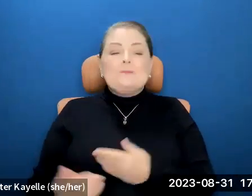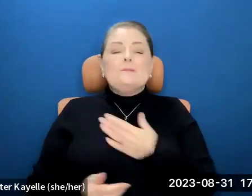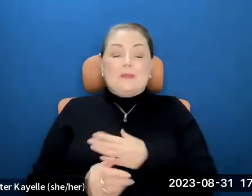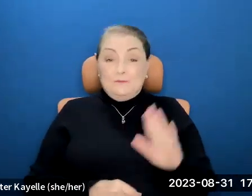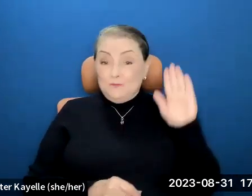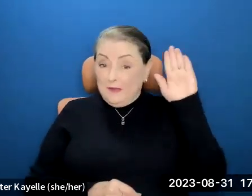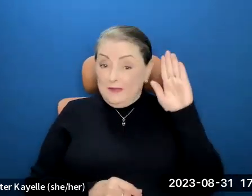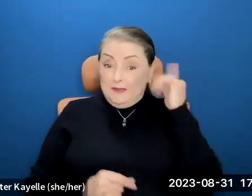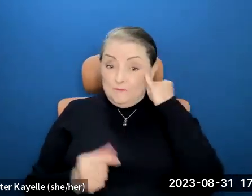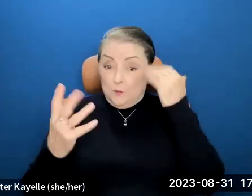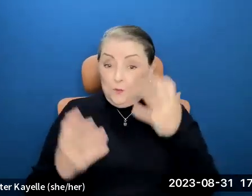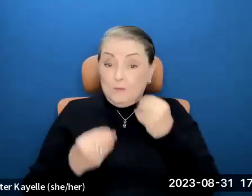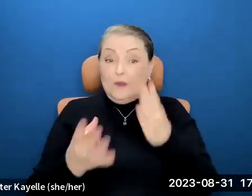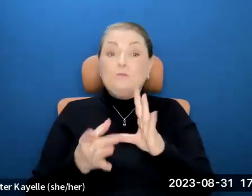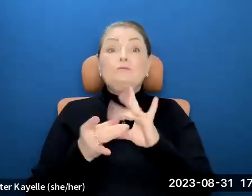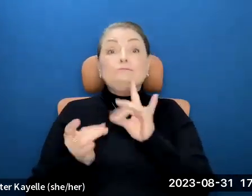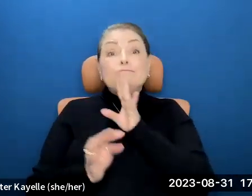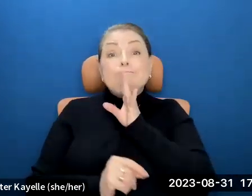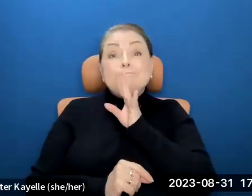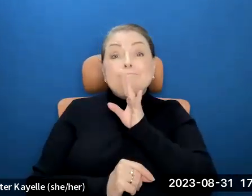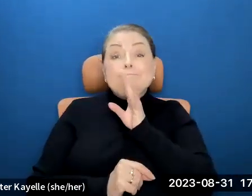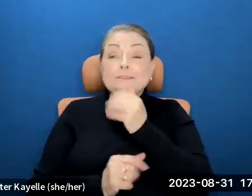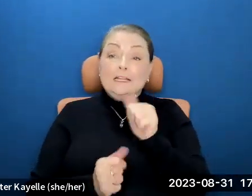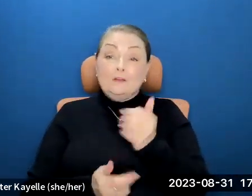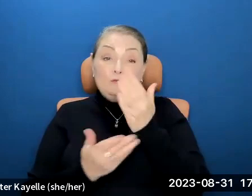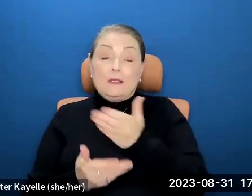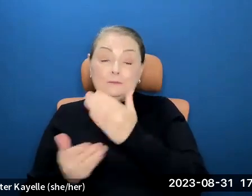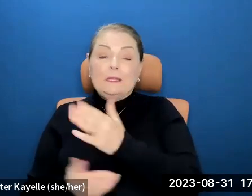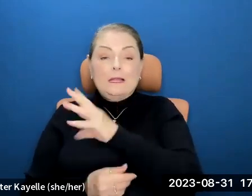hand if you'd like to provide verbal comment on any of these recommendations and if you would